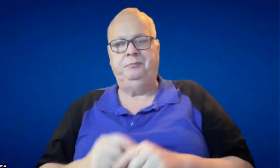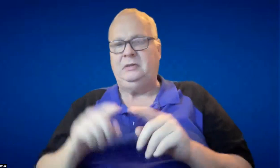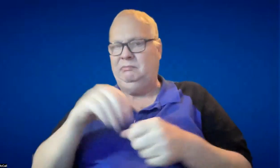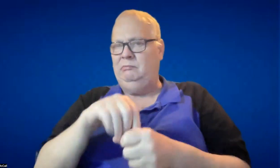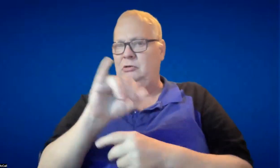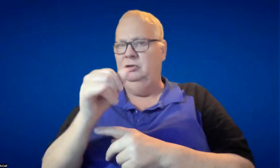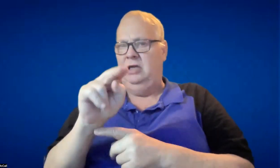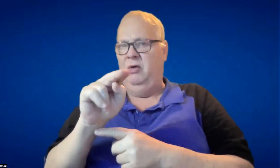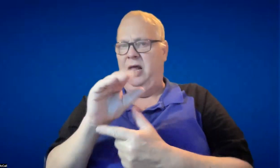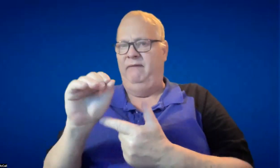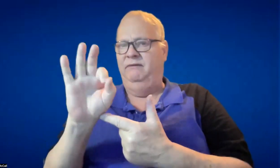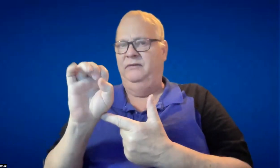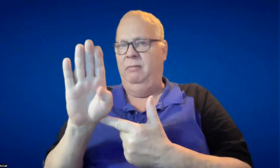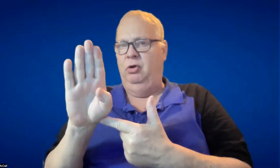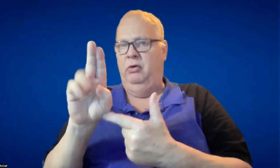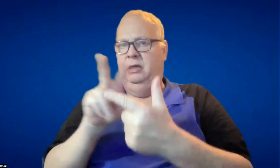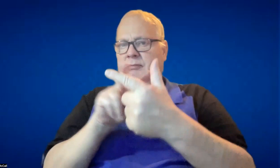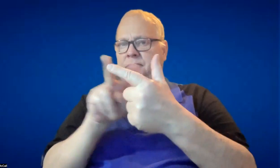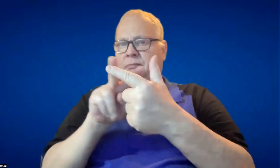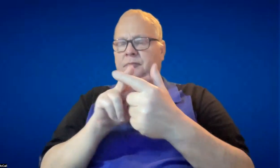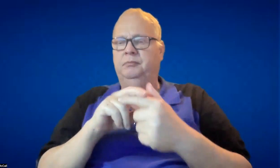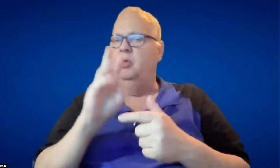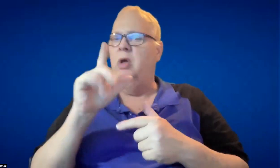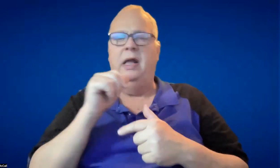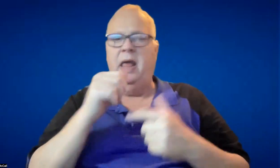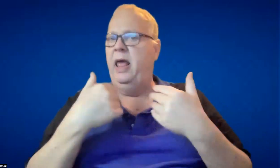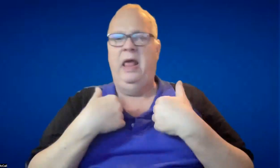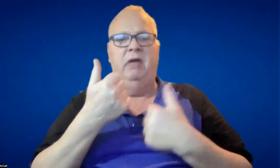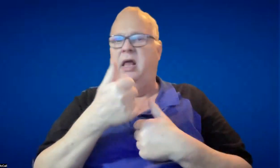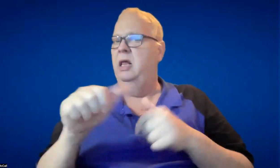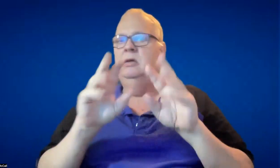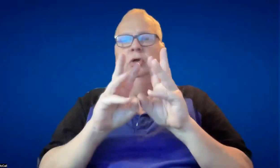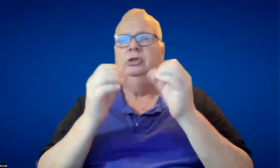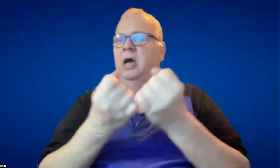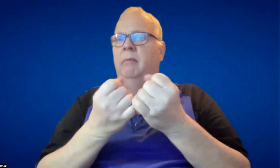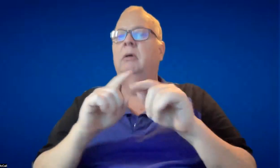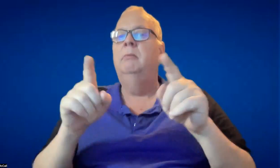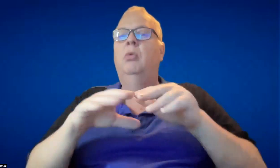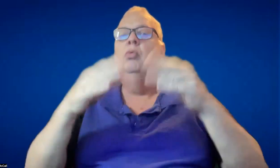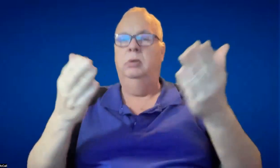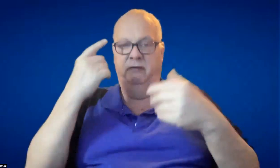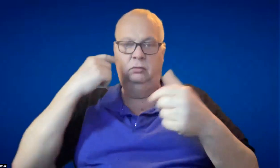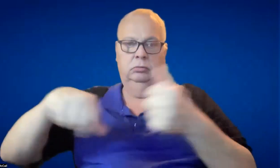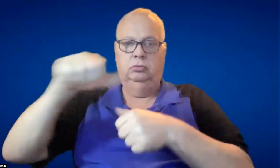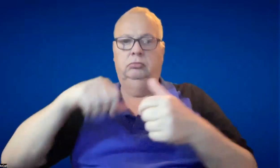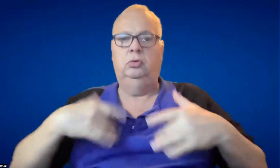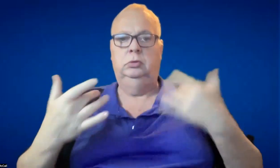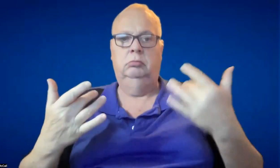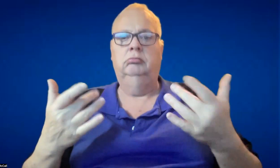In January and February, we will not have any workshops. But, we will be open for a social event.